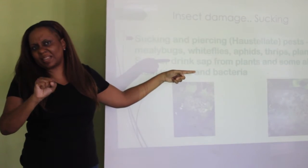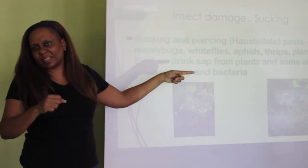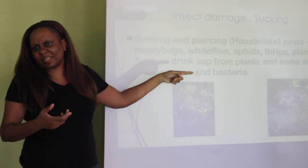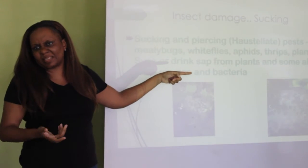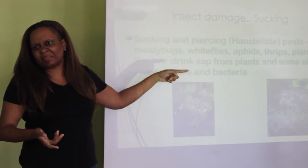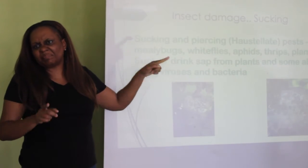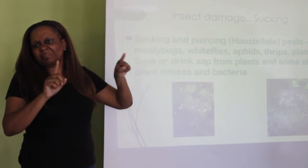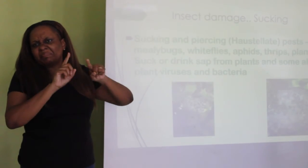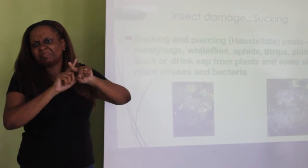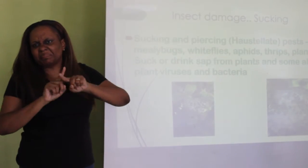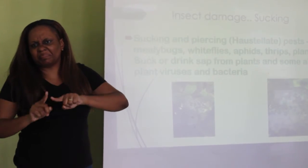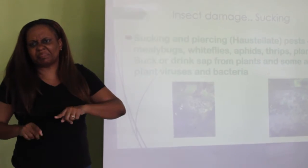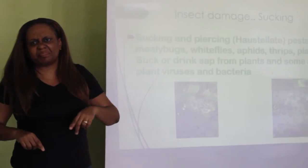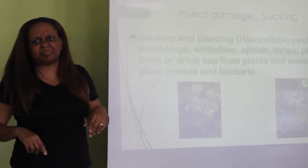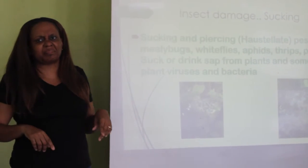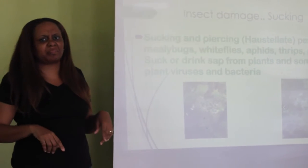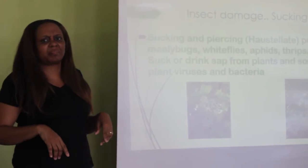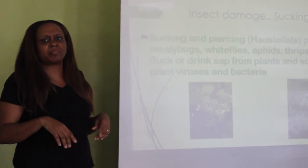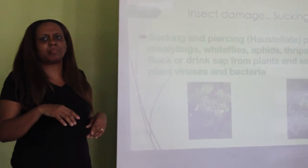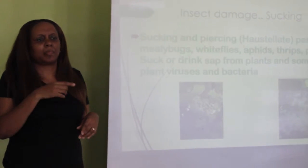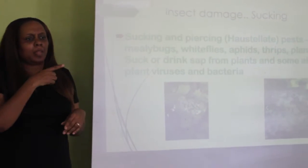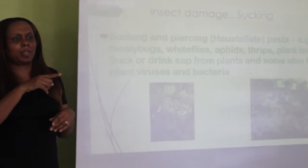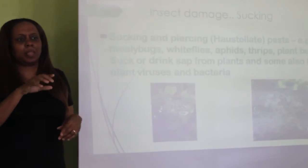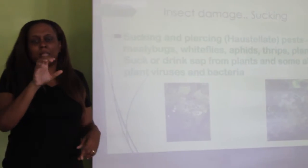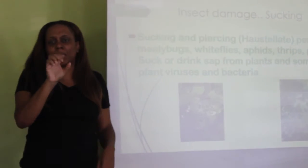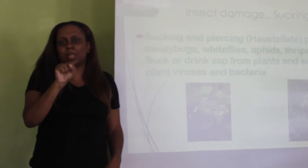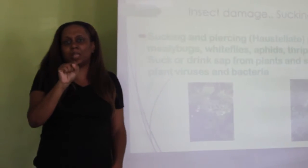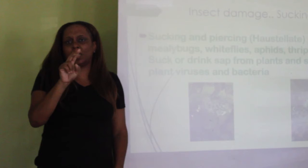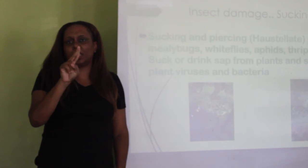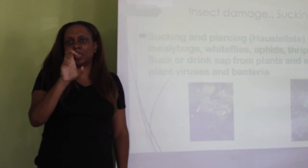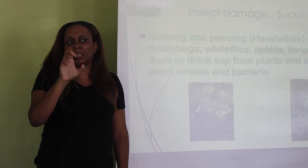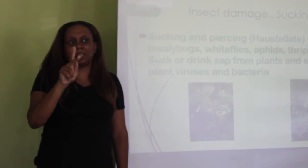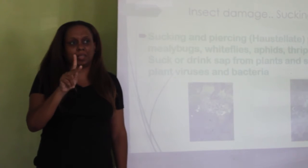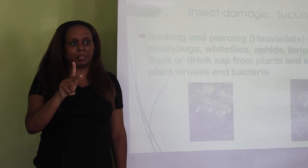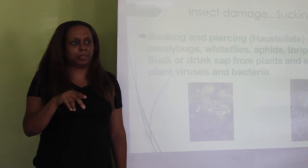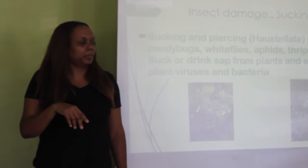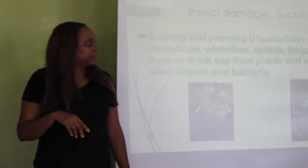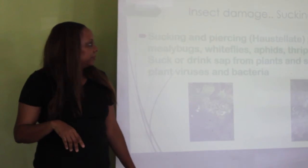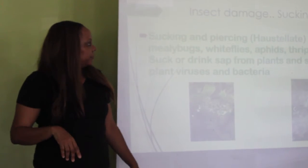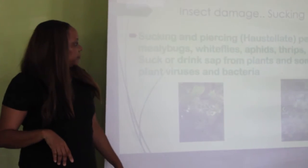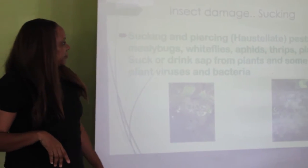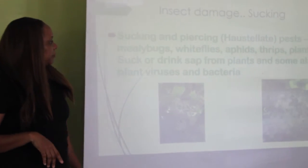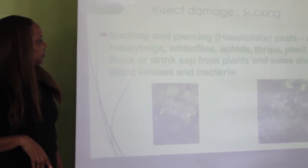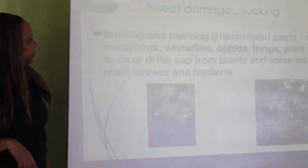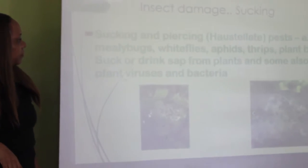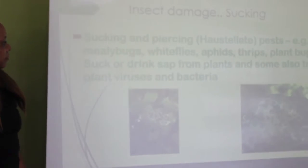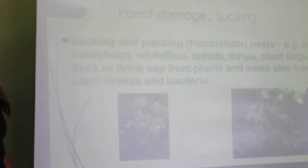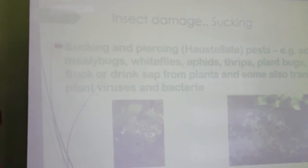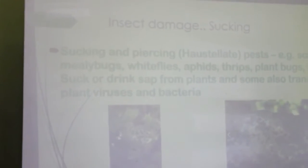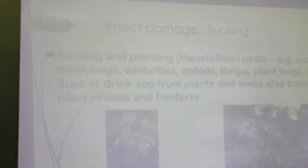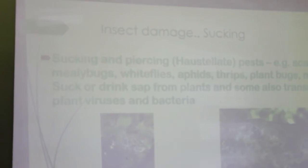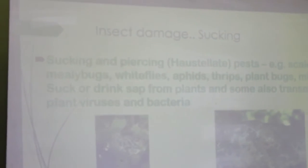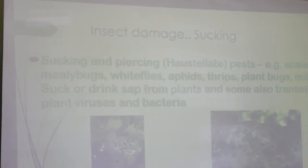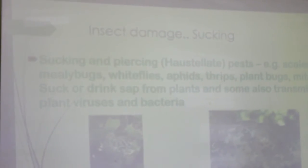all of these stuff or before the sap of the leaf so what's the sign that you're going to look for